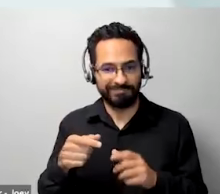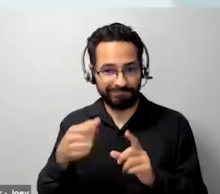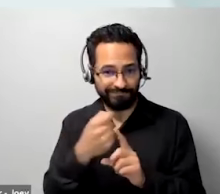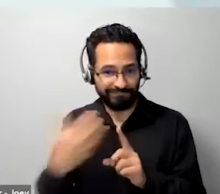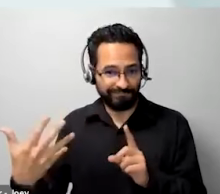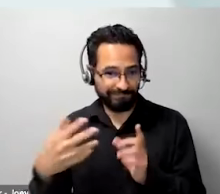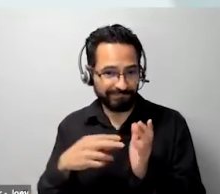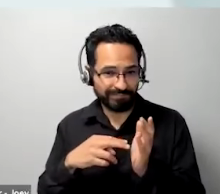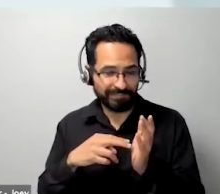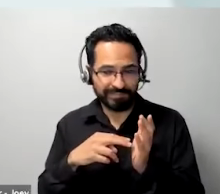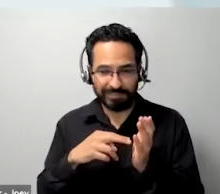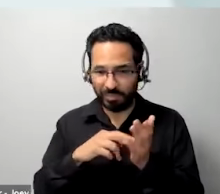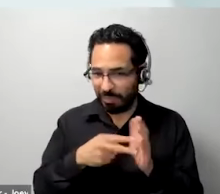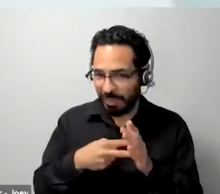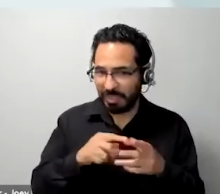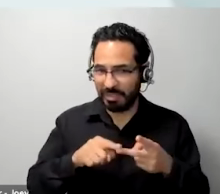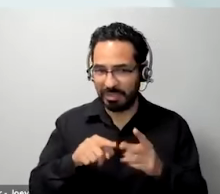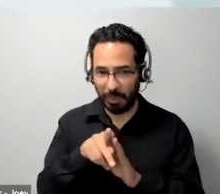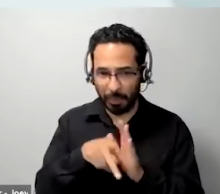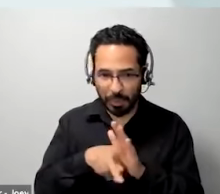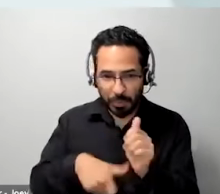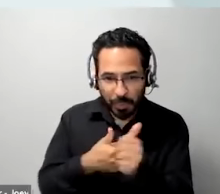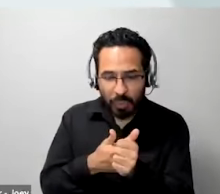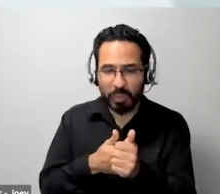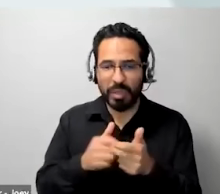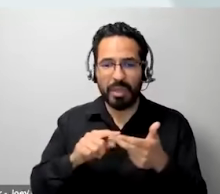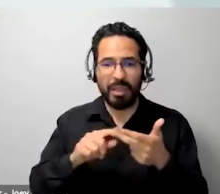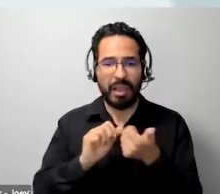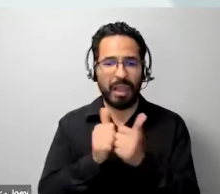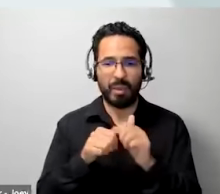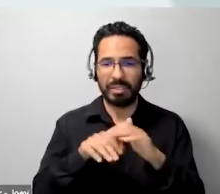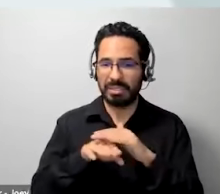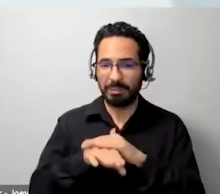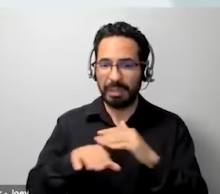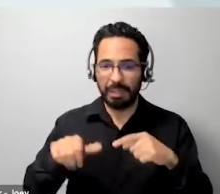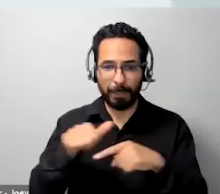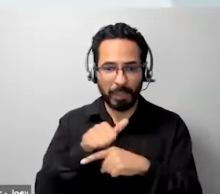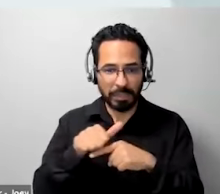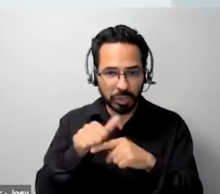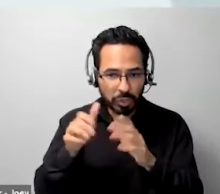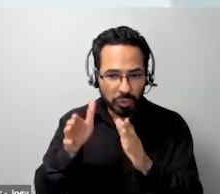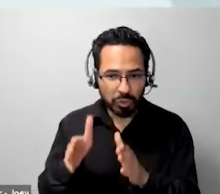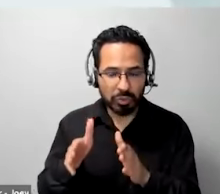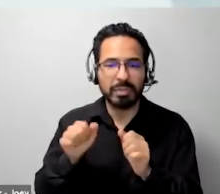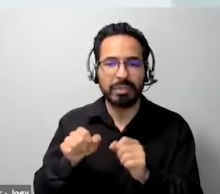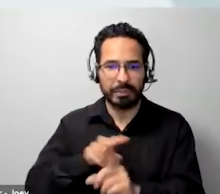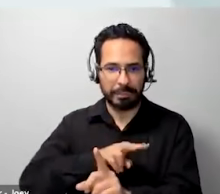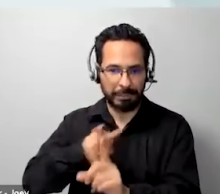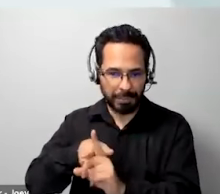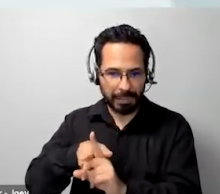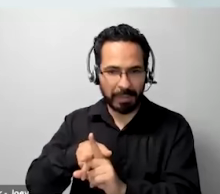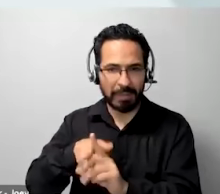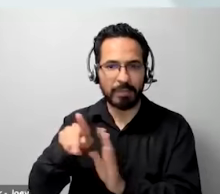what the principles are, and how accessibility practitioners can use these principles to create more inclusive